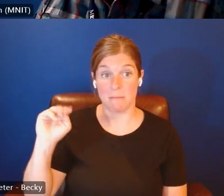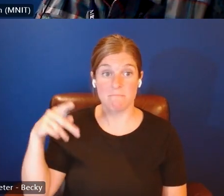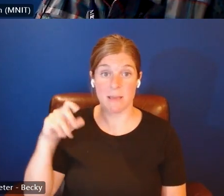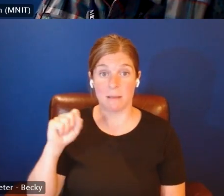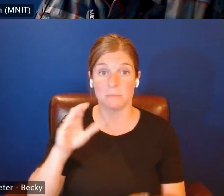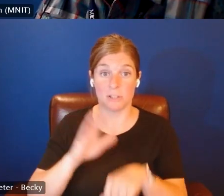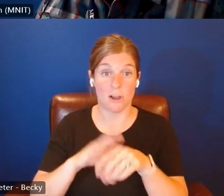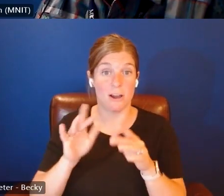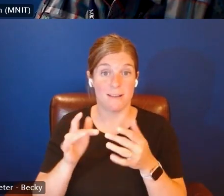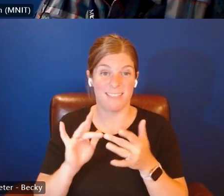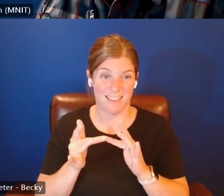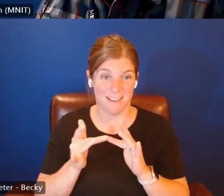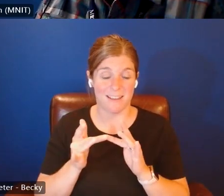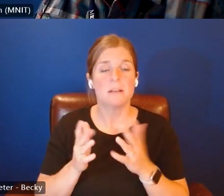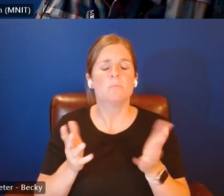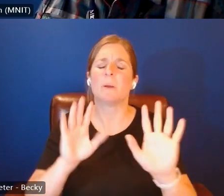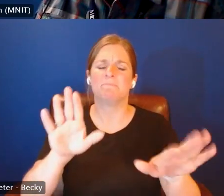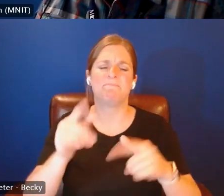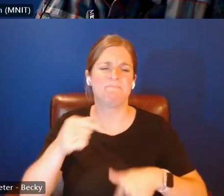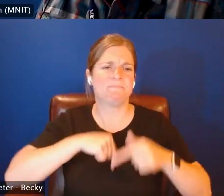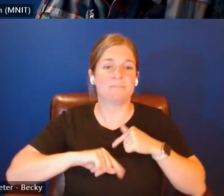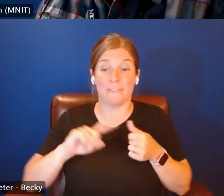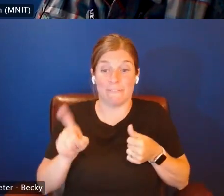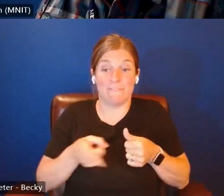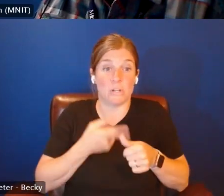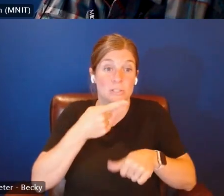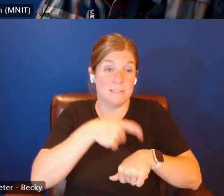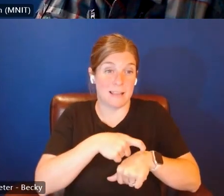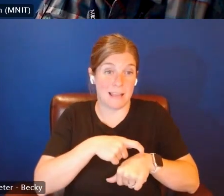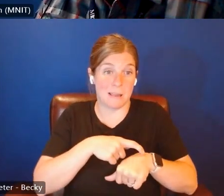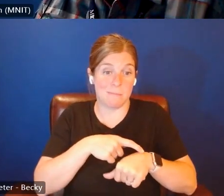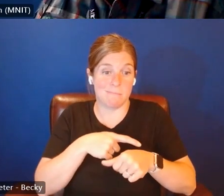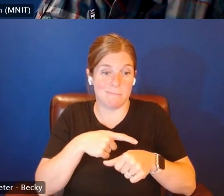I was first exposed to maps tactilely in person.